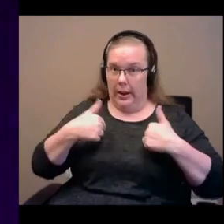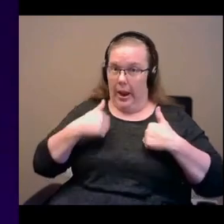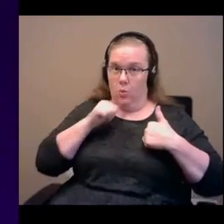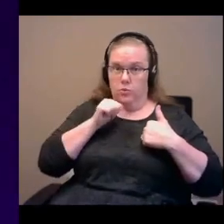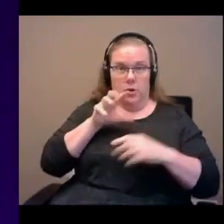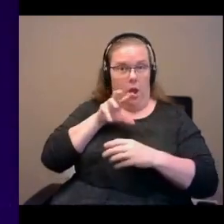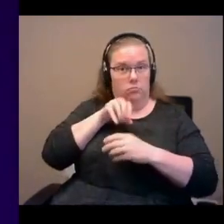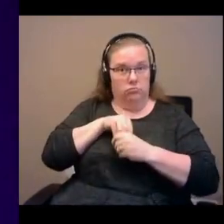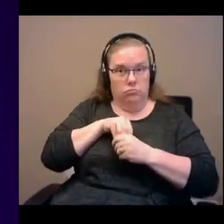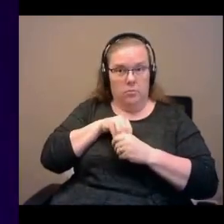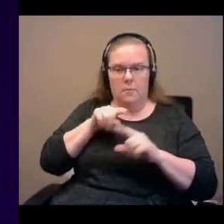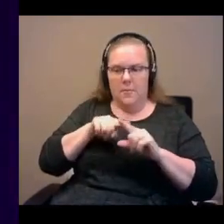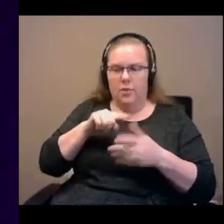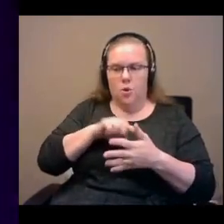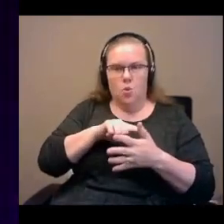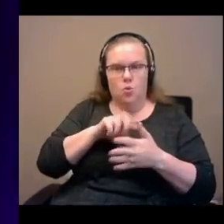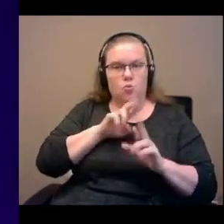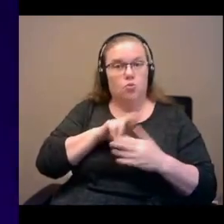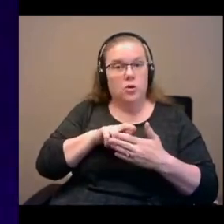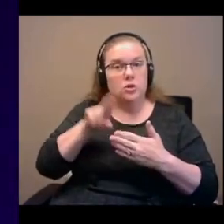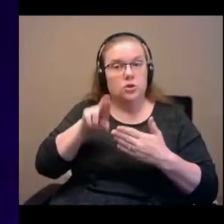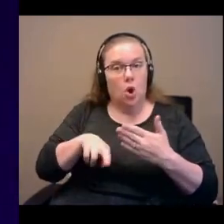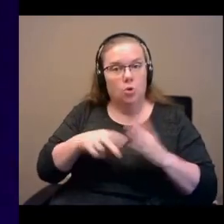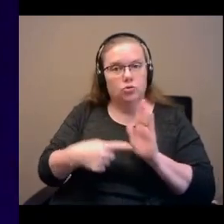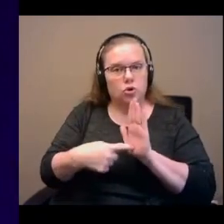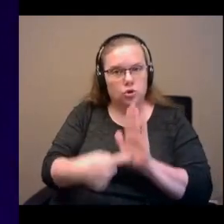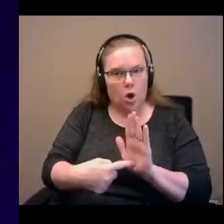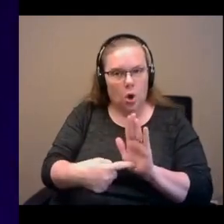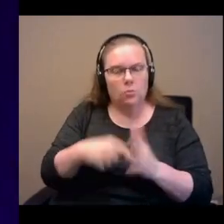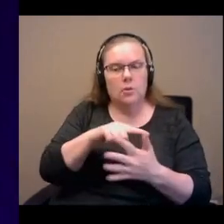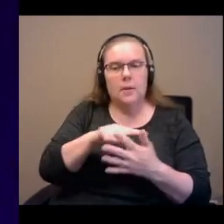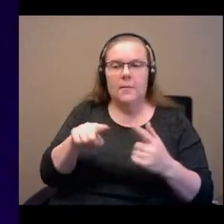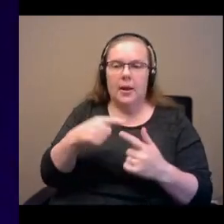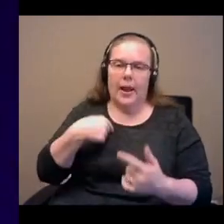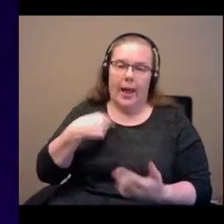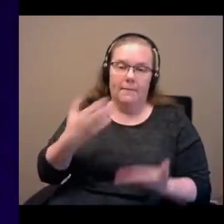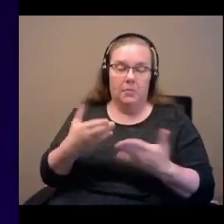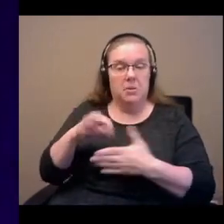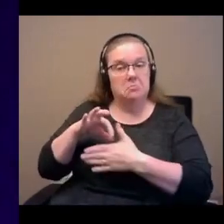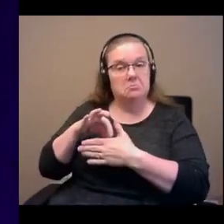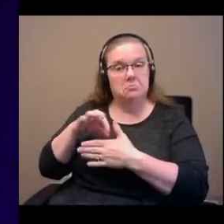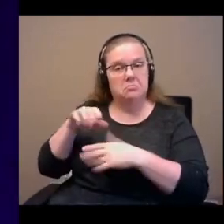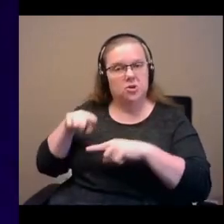results are. And so yes, I can be subjective, so maybe we will go with “results show,” except if